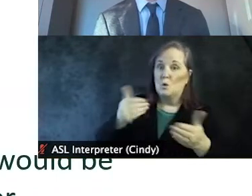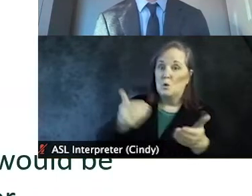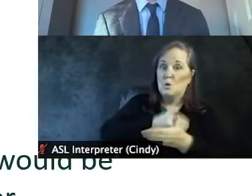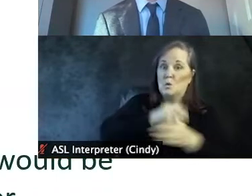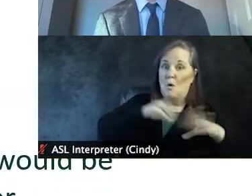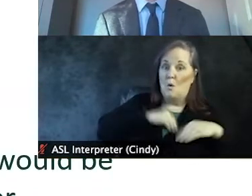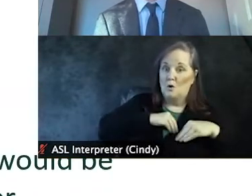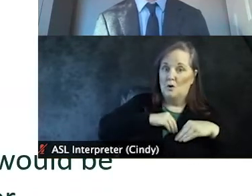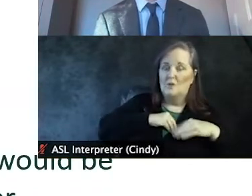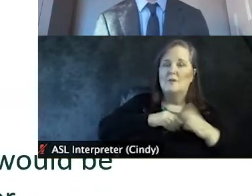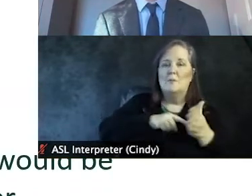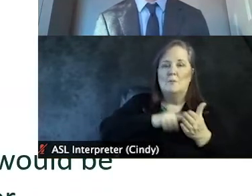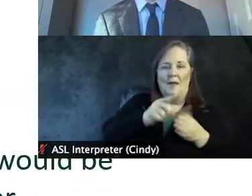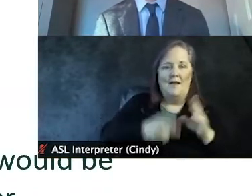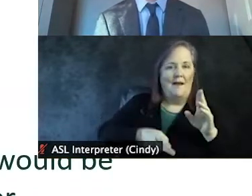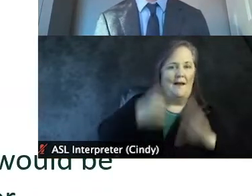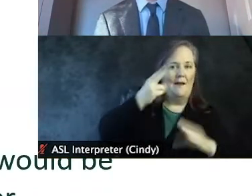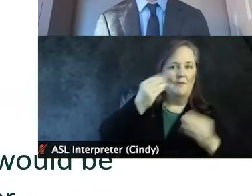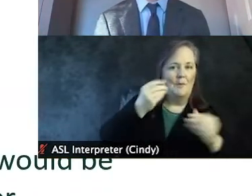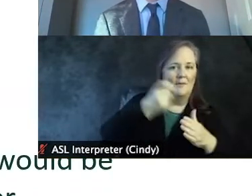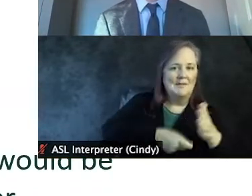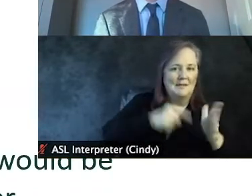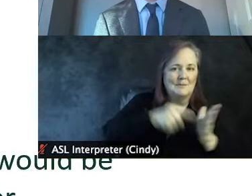of properties for other purposes, such as rental property or businesses.